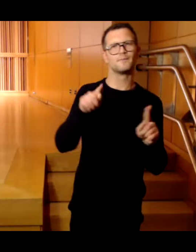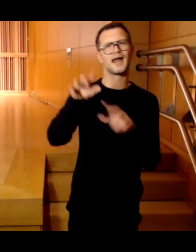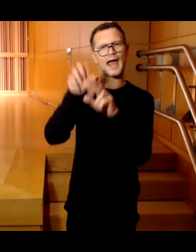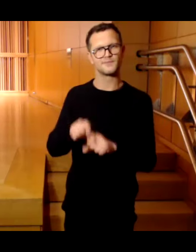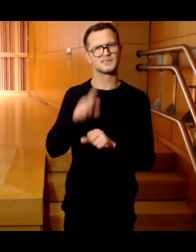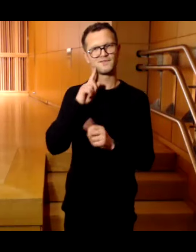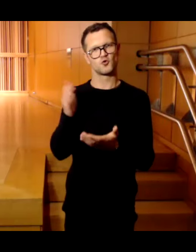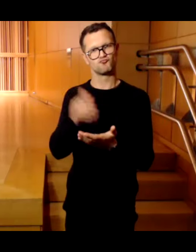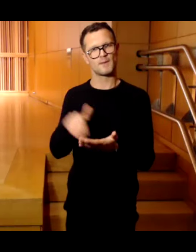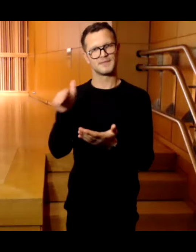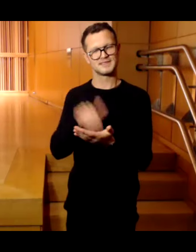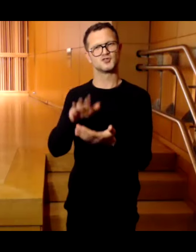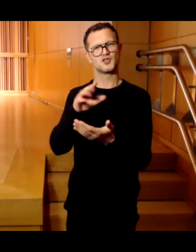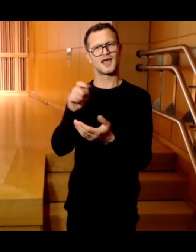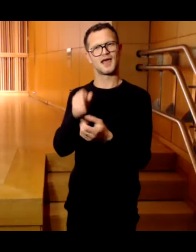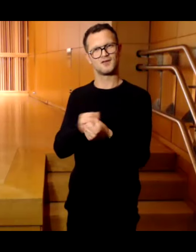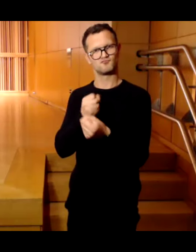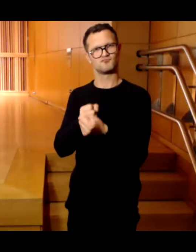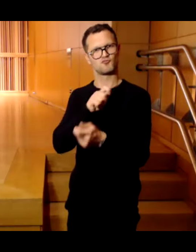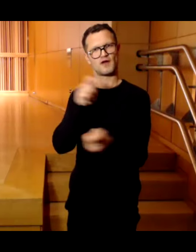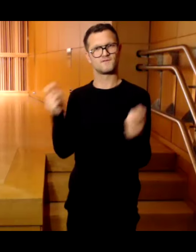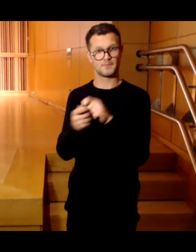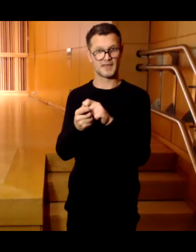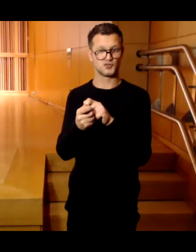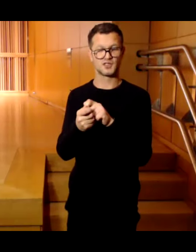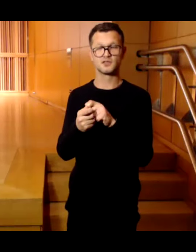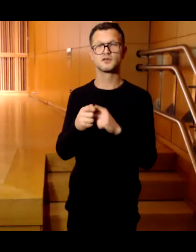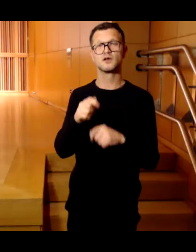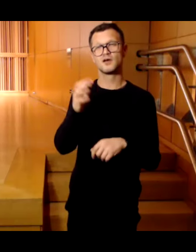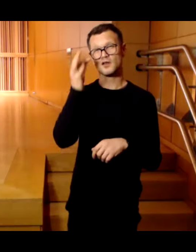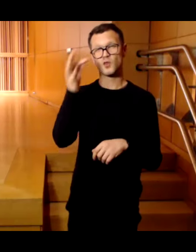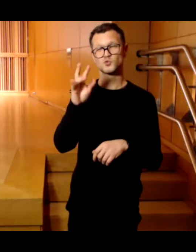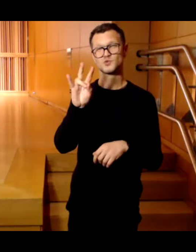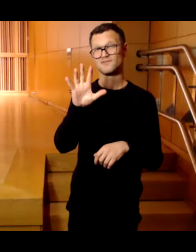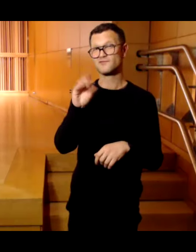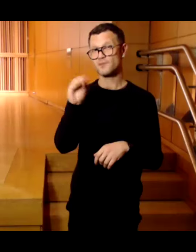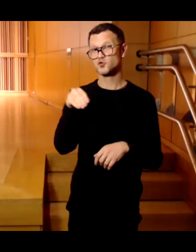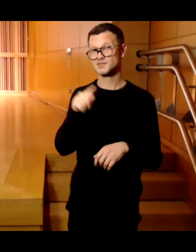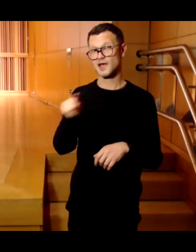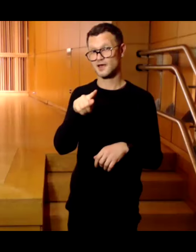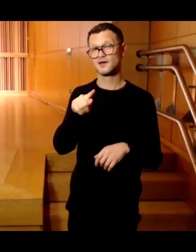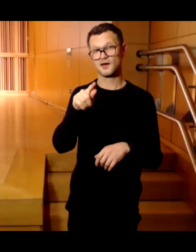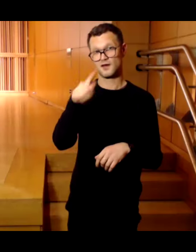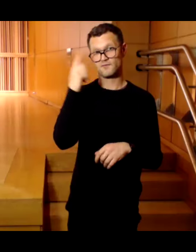Reformation. Close to 75% of the African American population self-identifies as Christian.